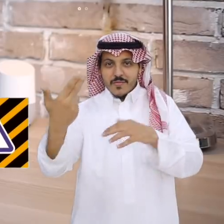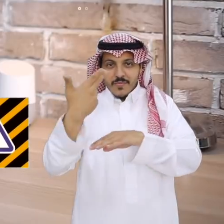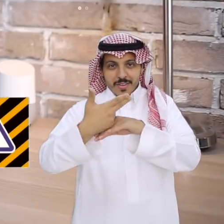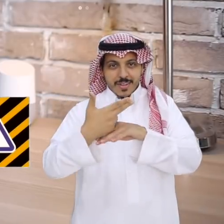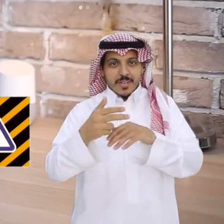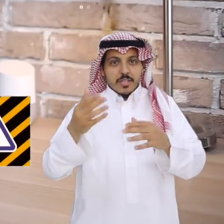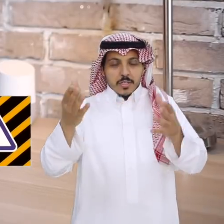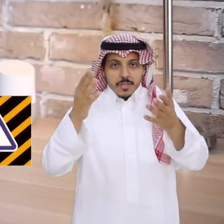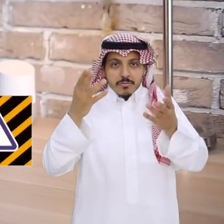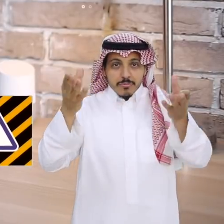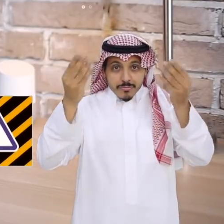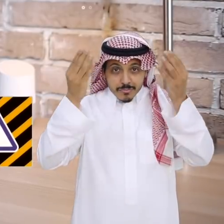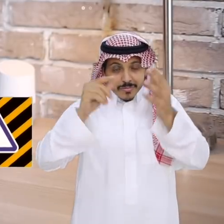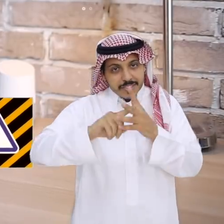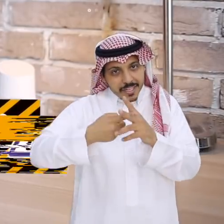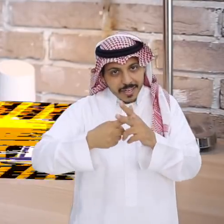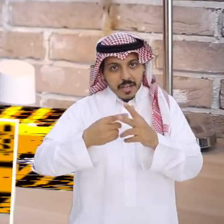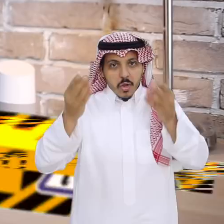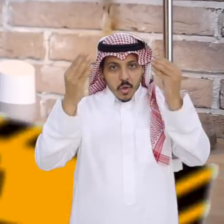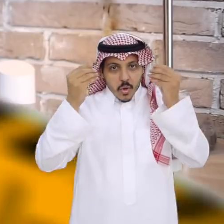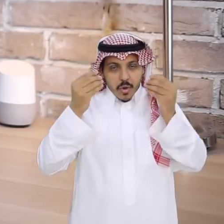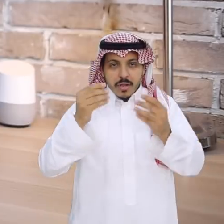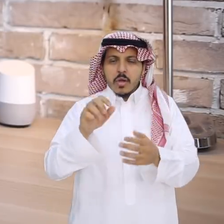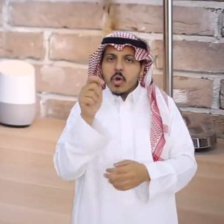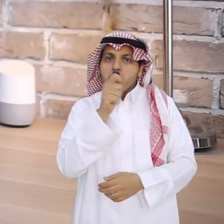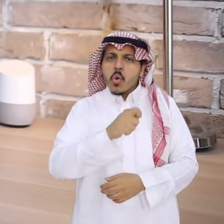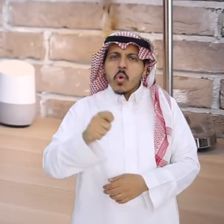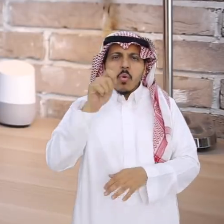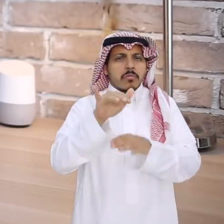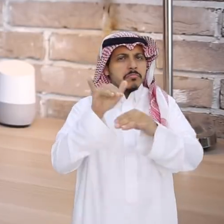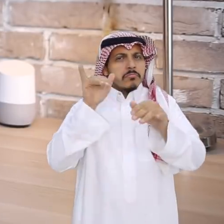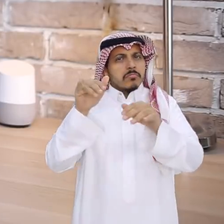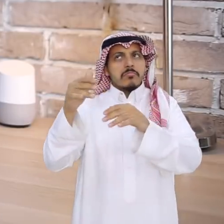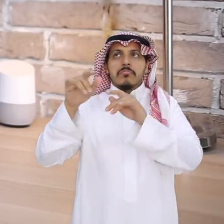Thankfully, I am back to Riyadh. Google IO is one of the best conferences I attended.